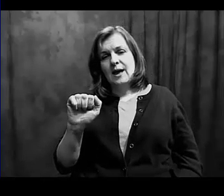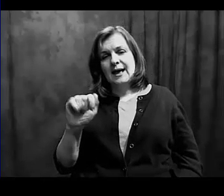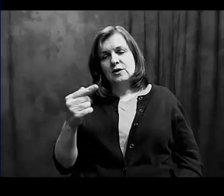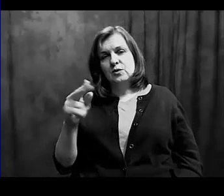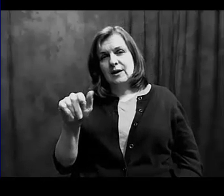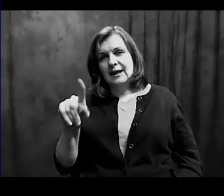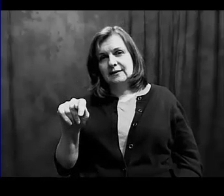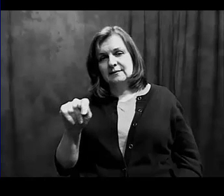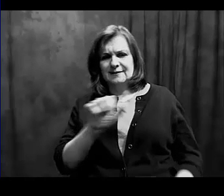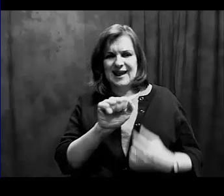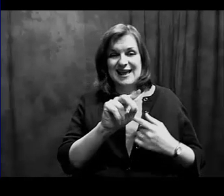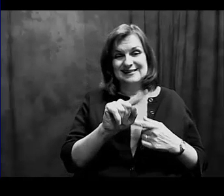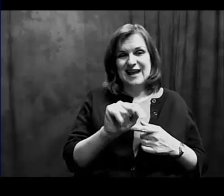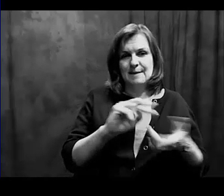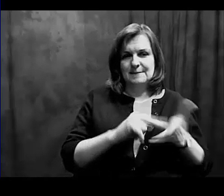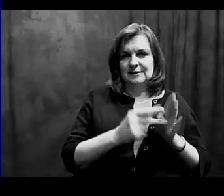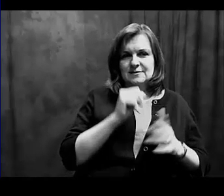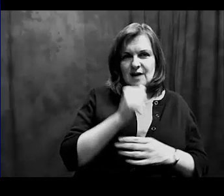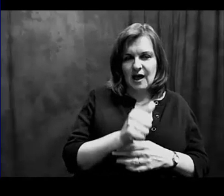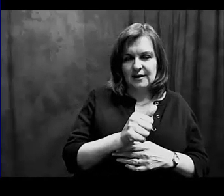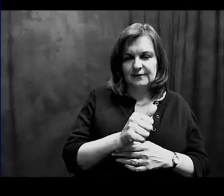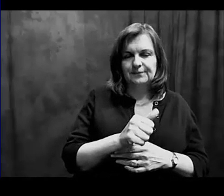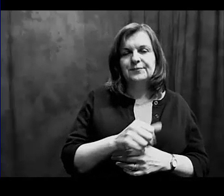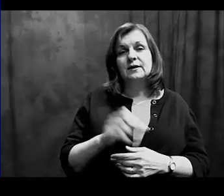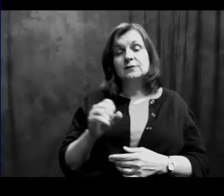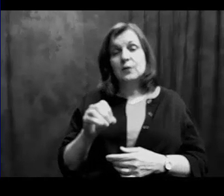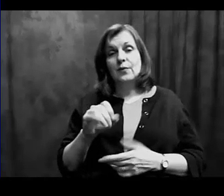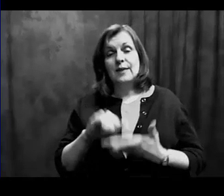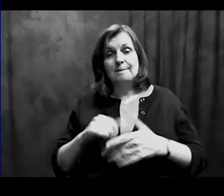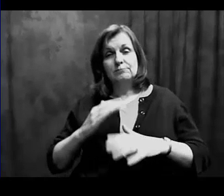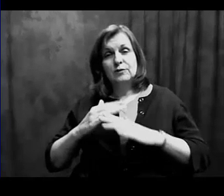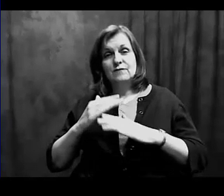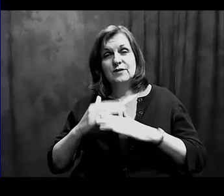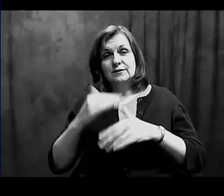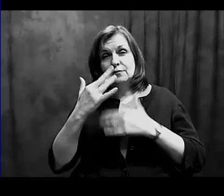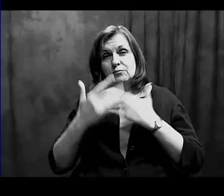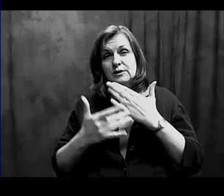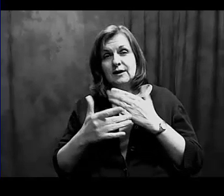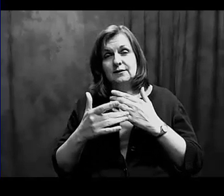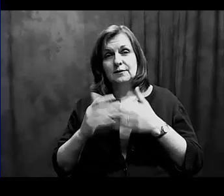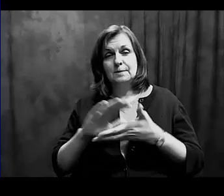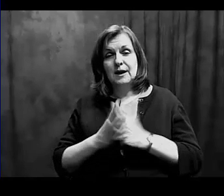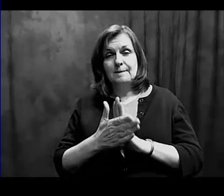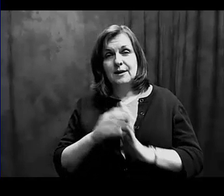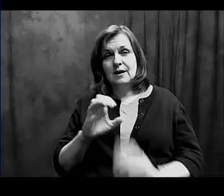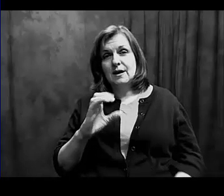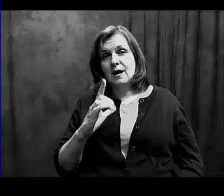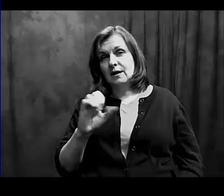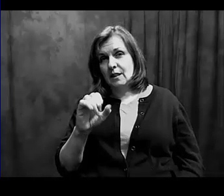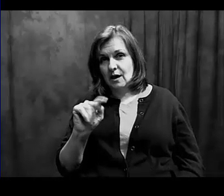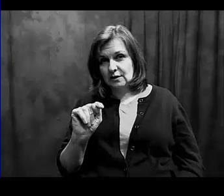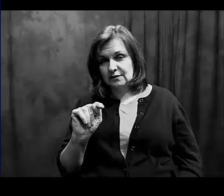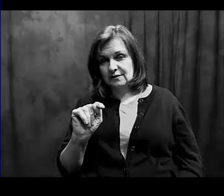well anti is against or not -- so it would actually keep your blood from clotting so it's a